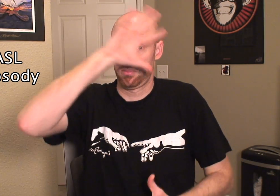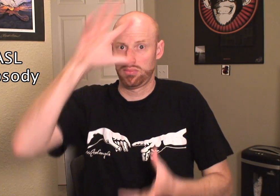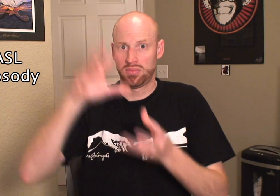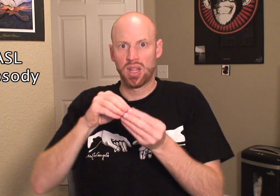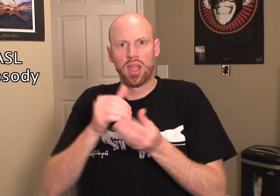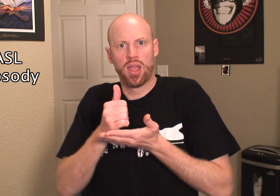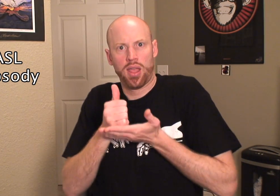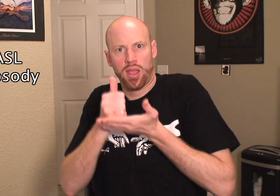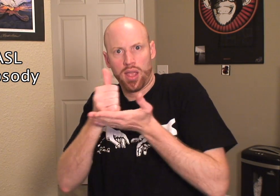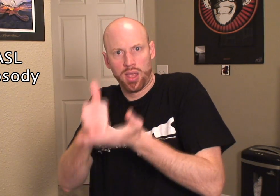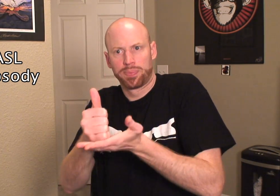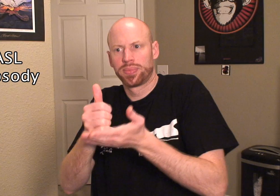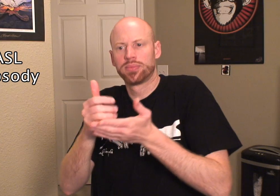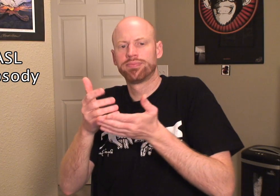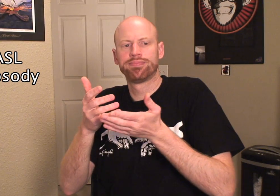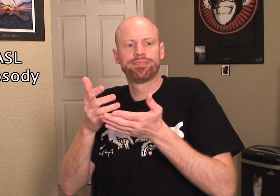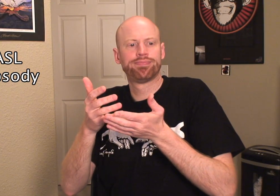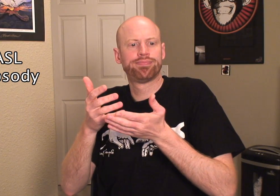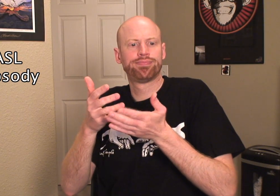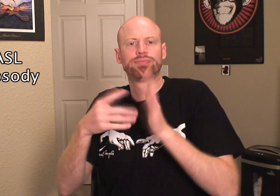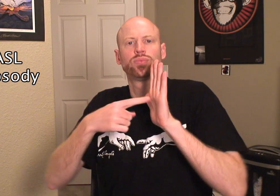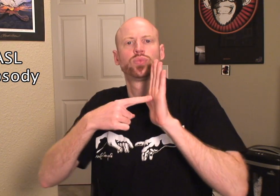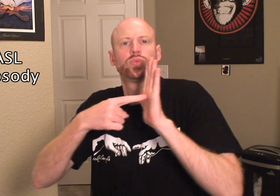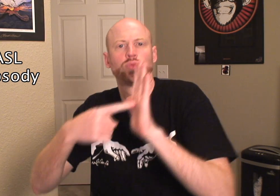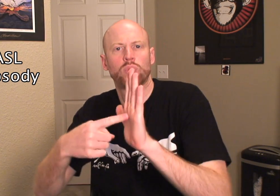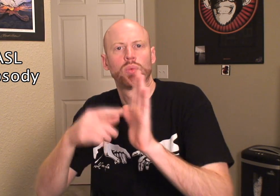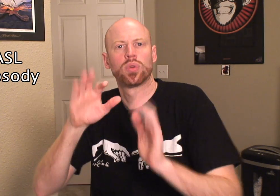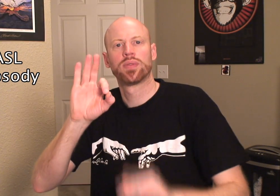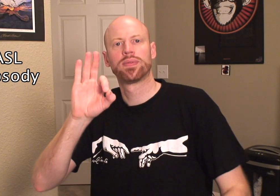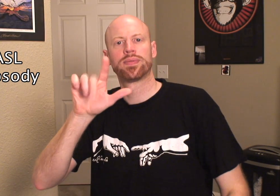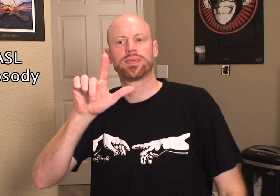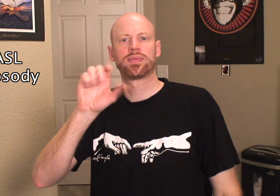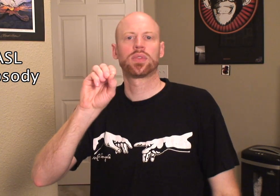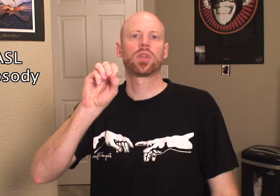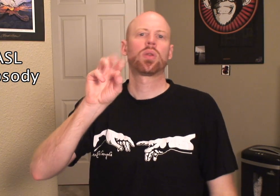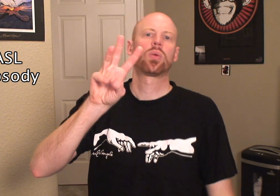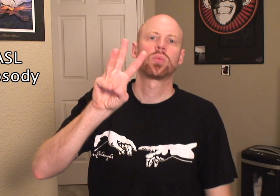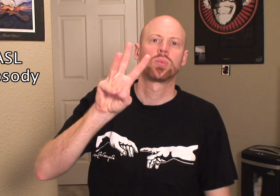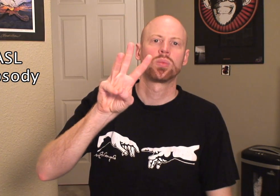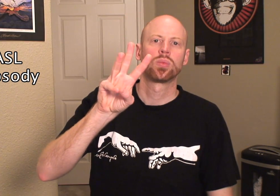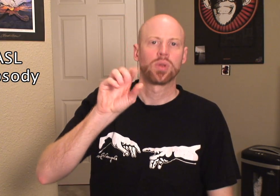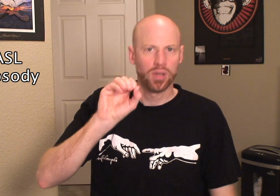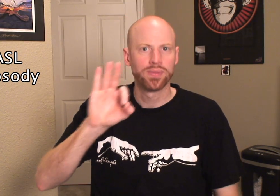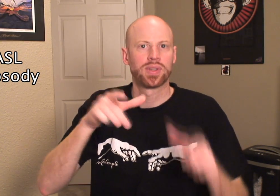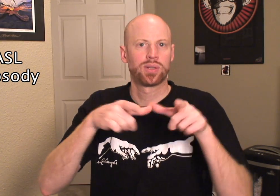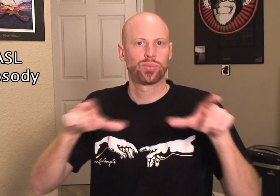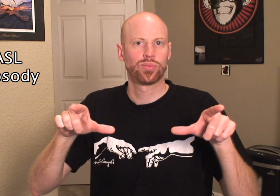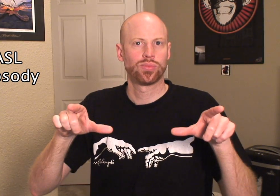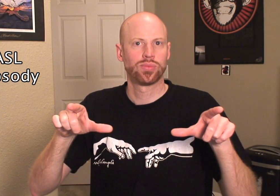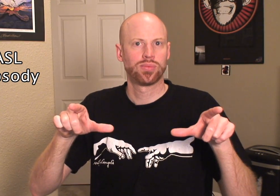to form the flow of language;